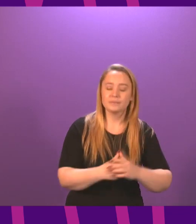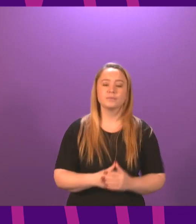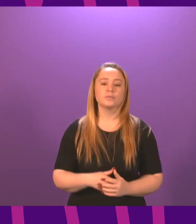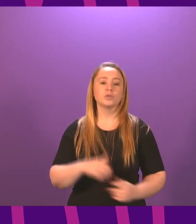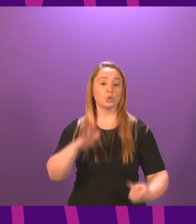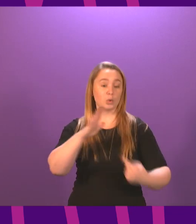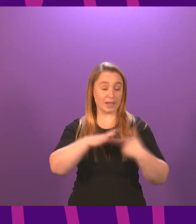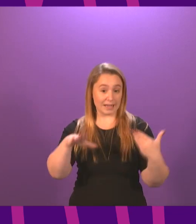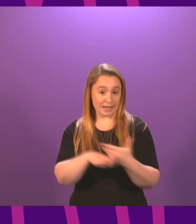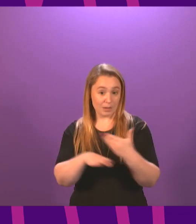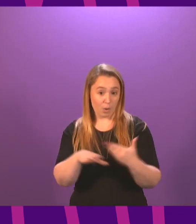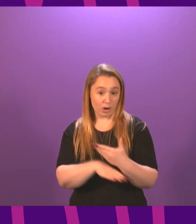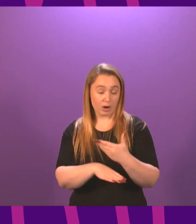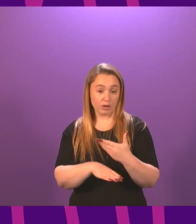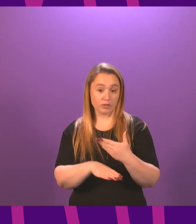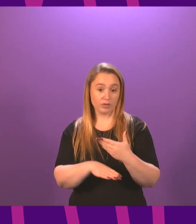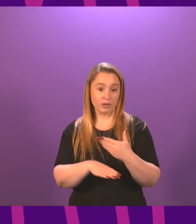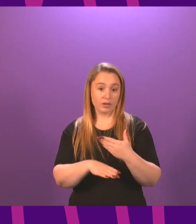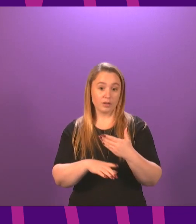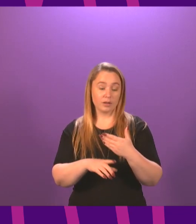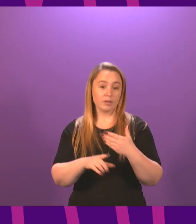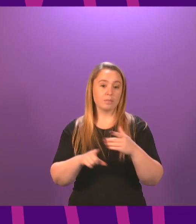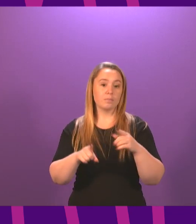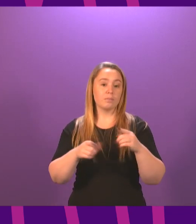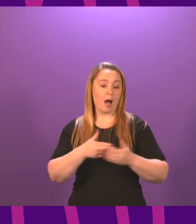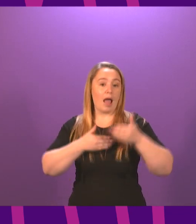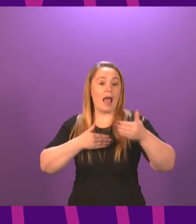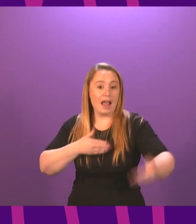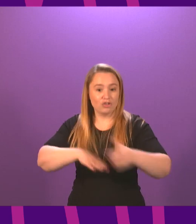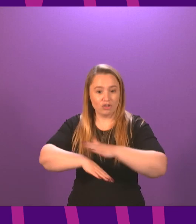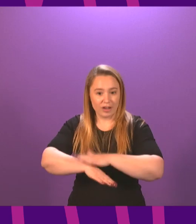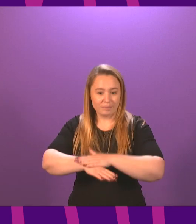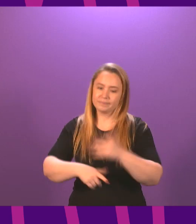as well as on key workers, but, reluctantly, we will not be able to extend that period